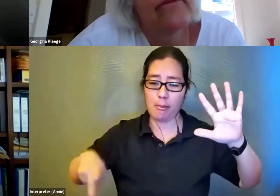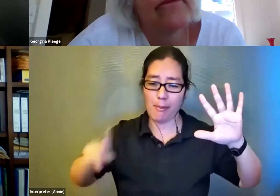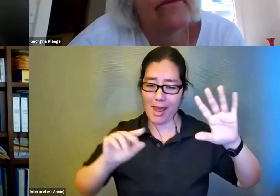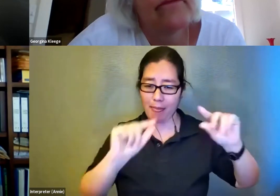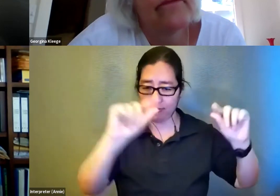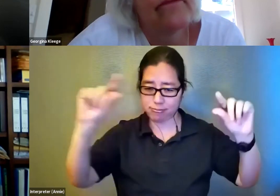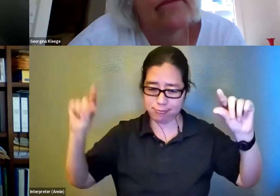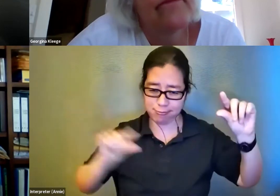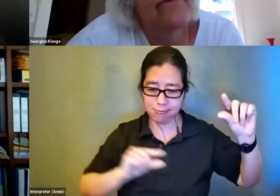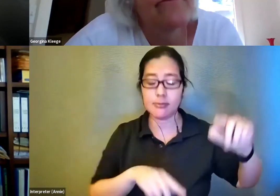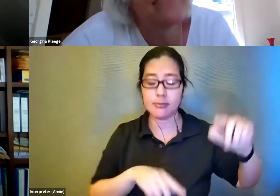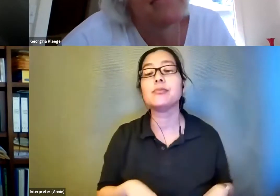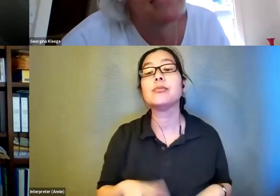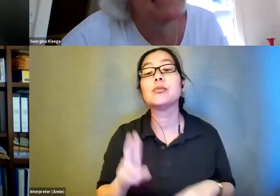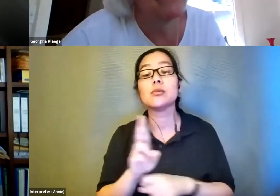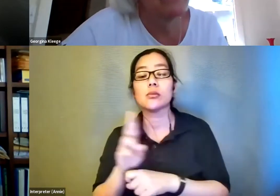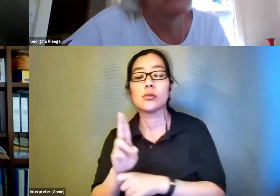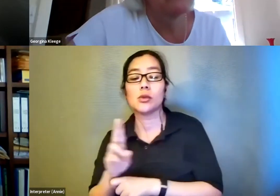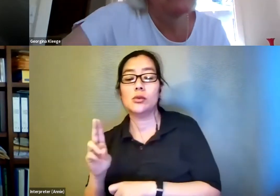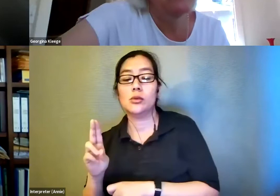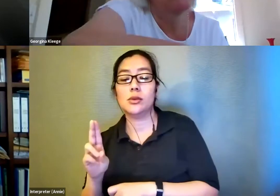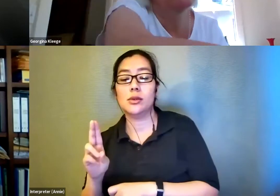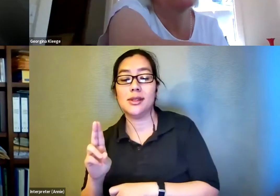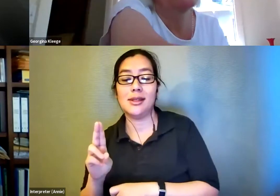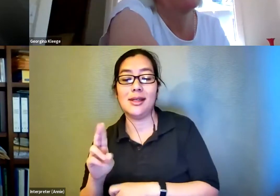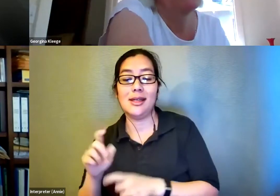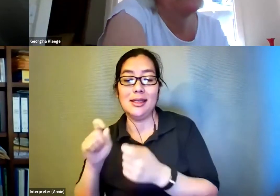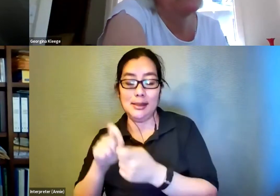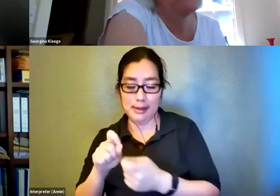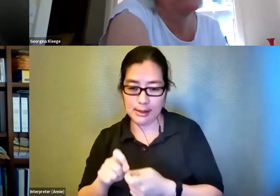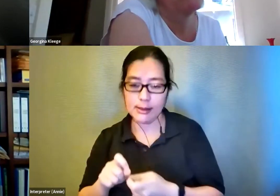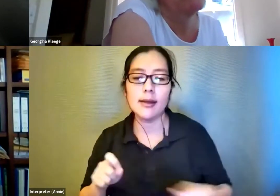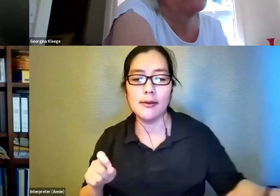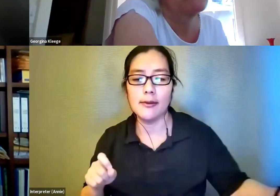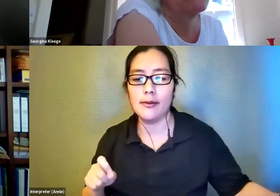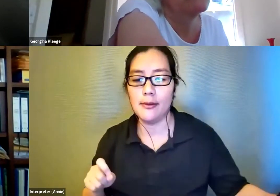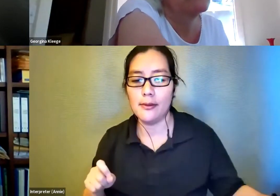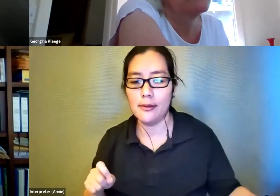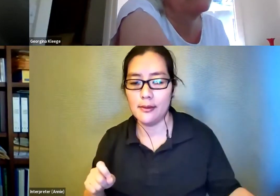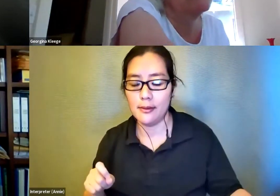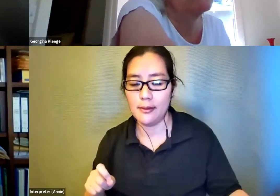UV printer to create tactile pieces on a variety of substrates from paper,